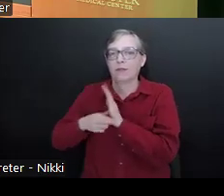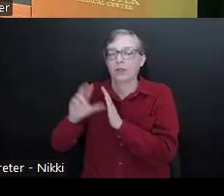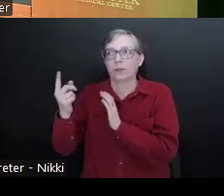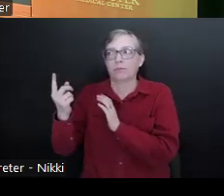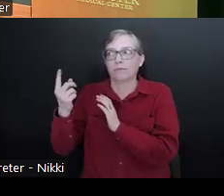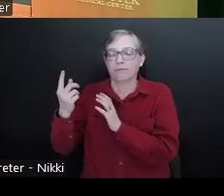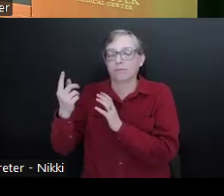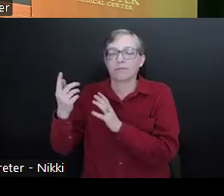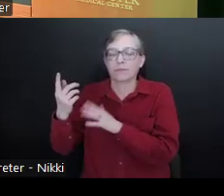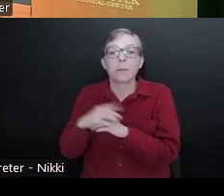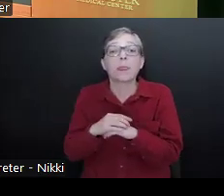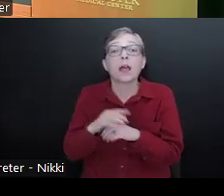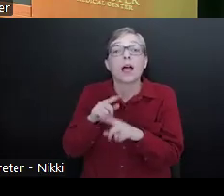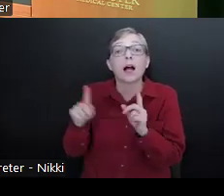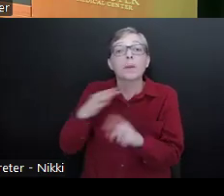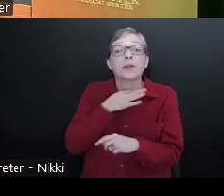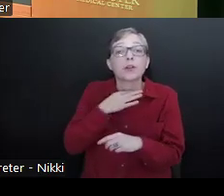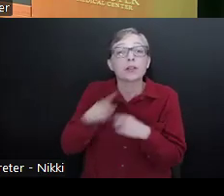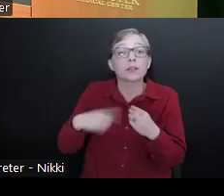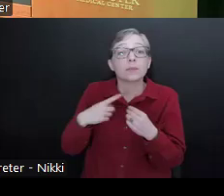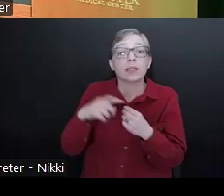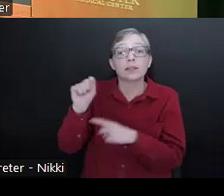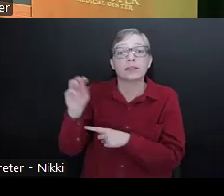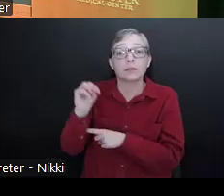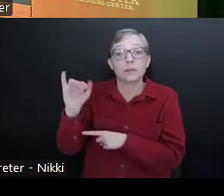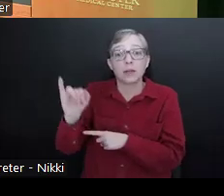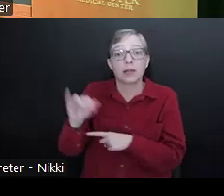then likewise have you ever seen a collaborative care setting that includes cardiac rehab that we